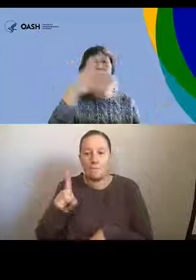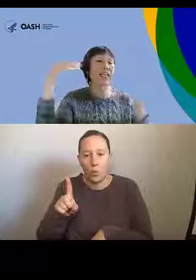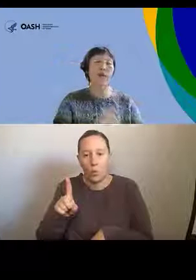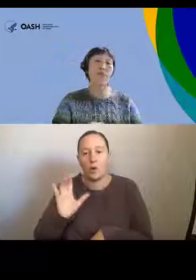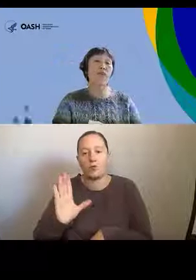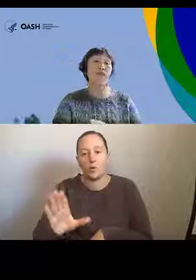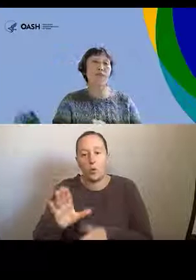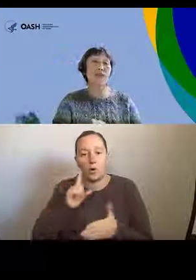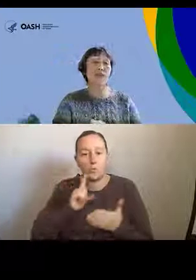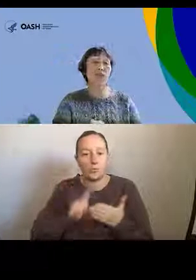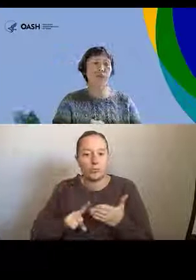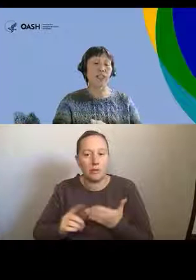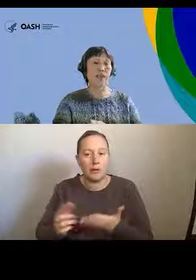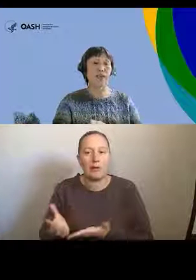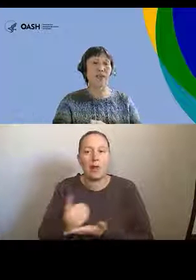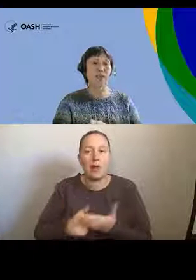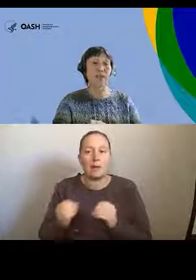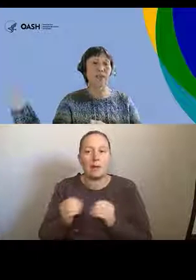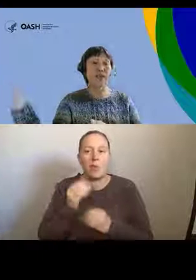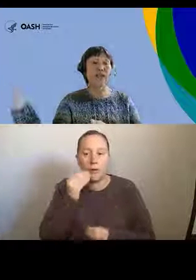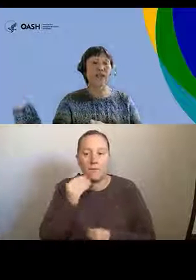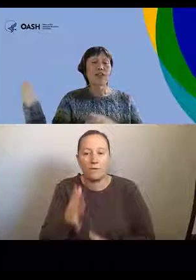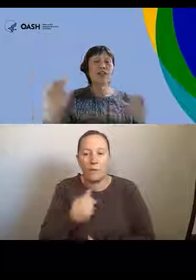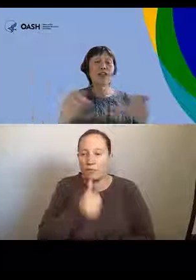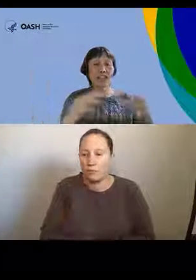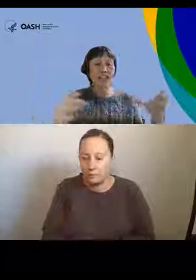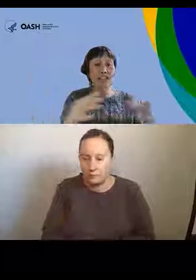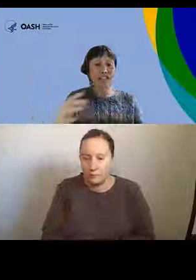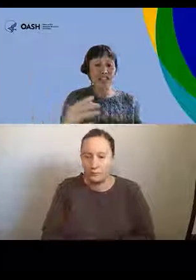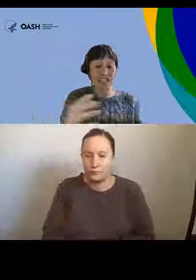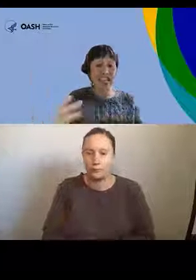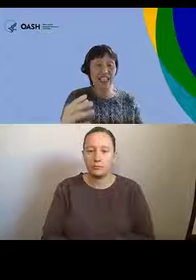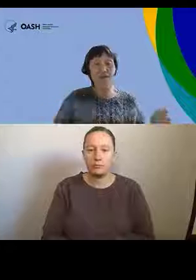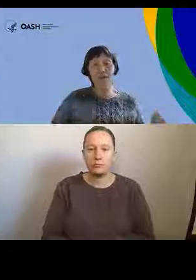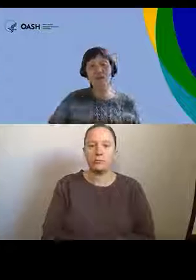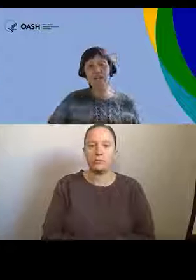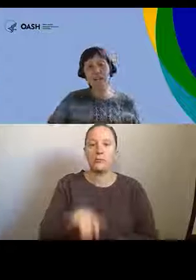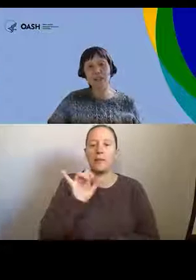to collect more information on materials. So this is the case that we're talking about,